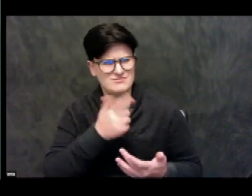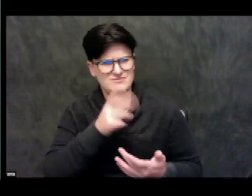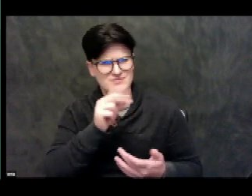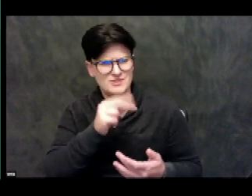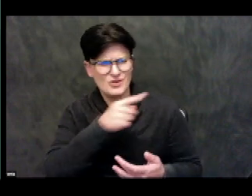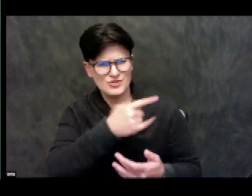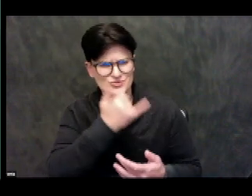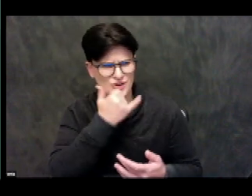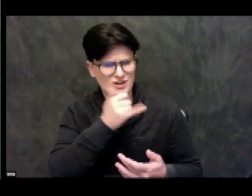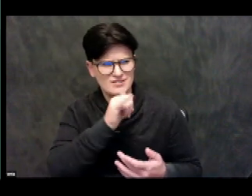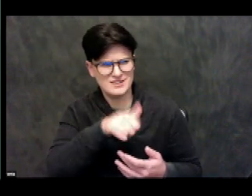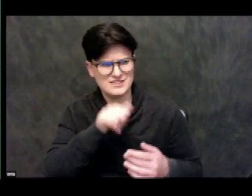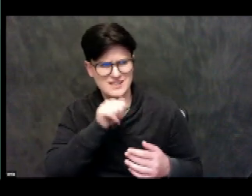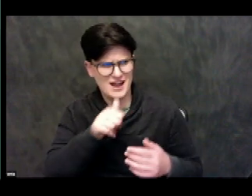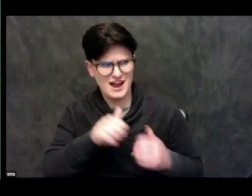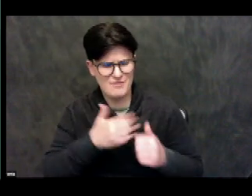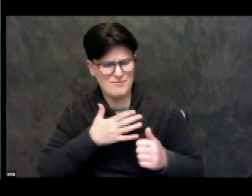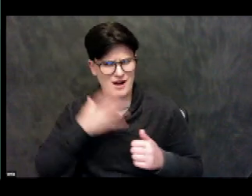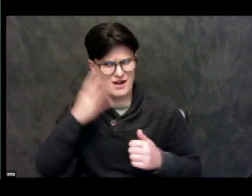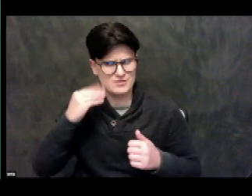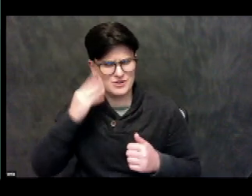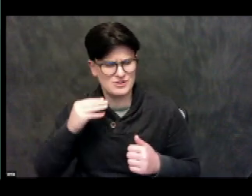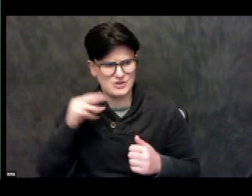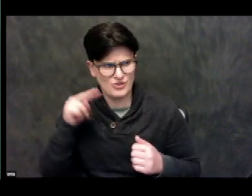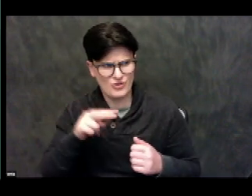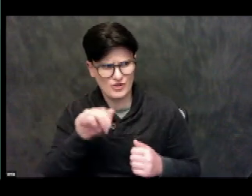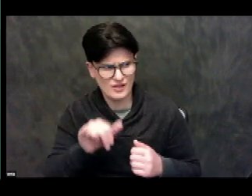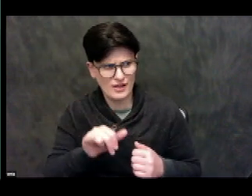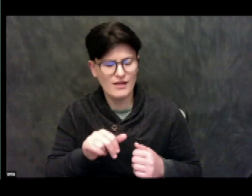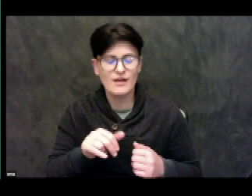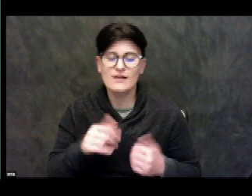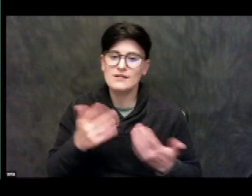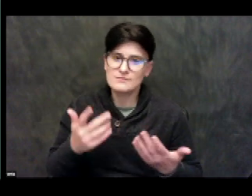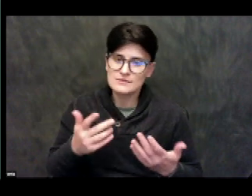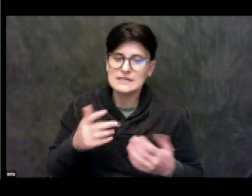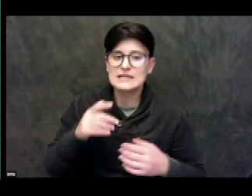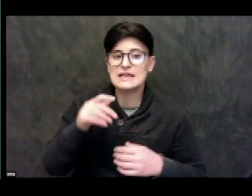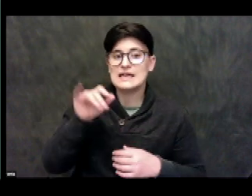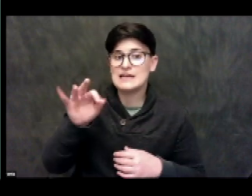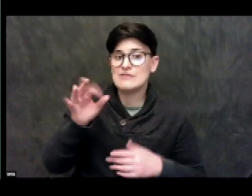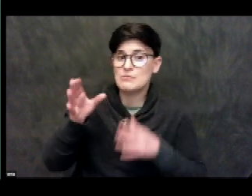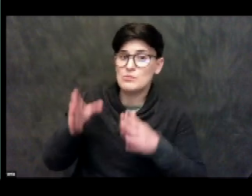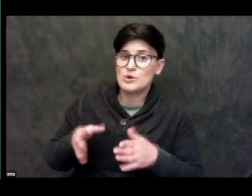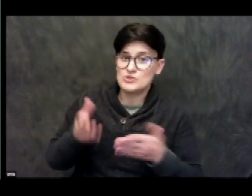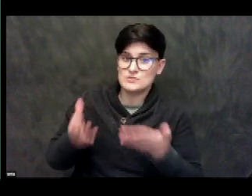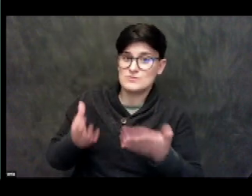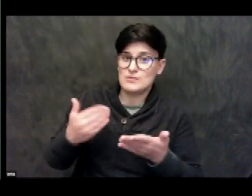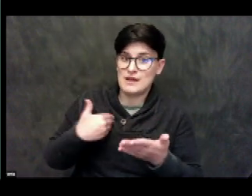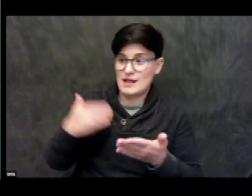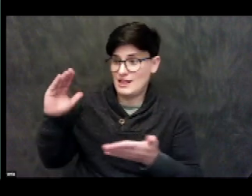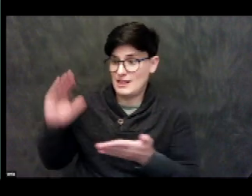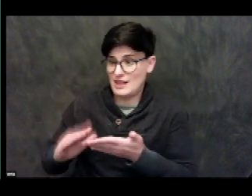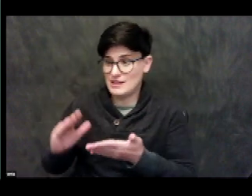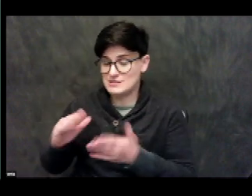Also, if someone has, say, less symptoms, maybe another person with that same condition might have.